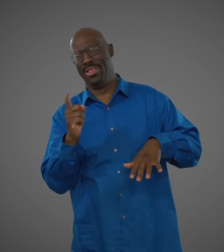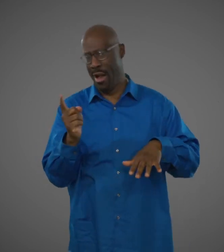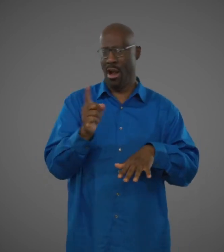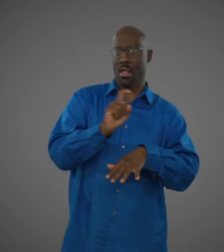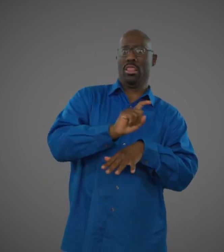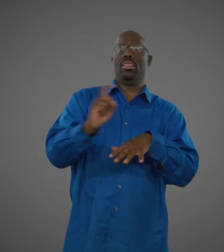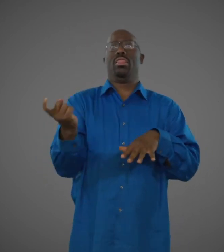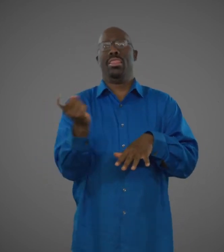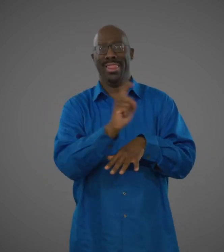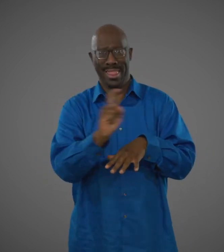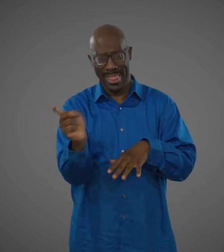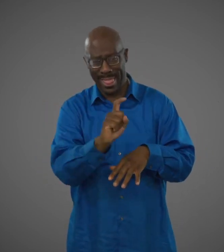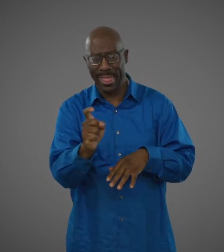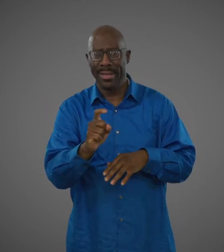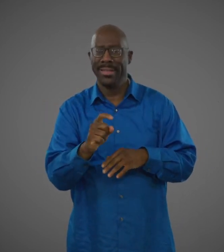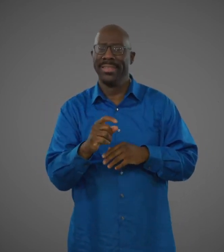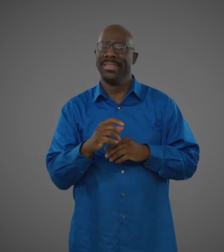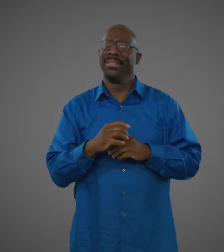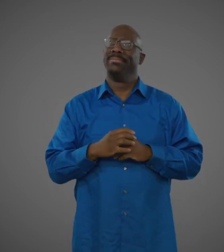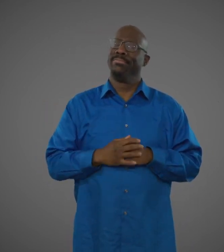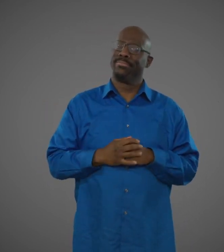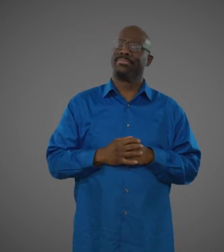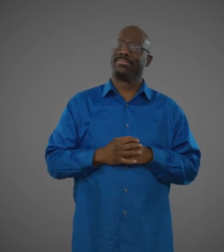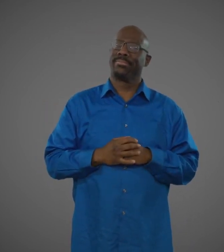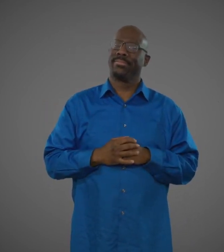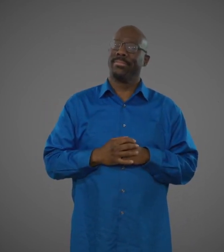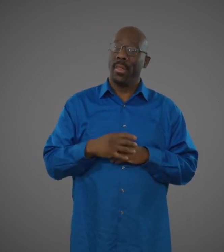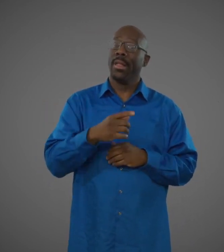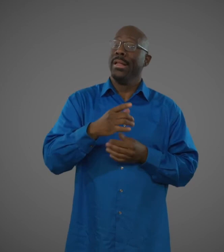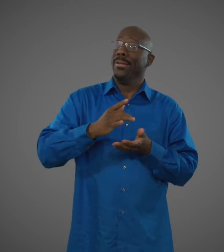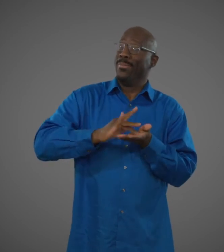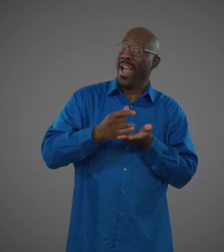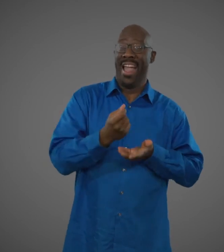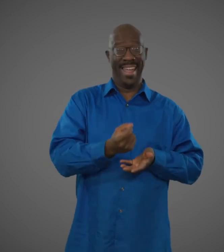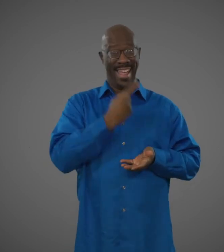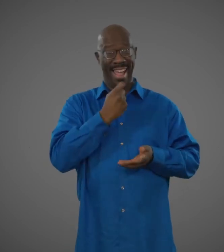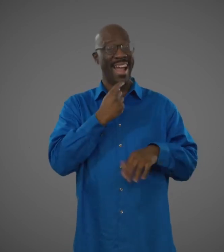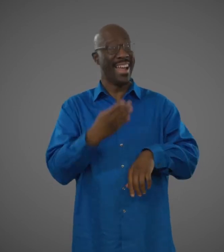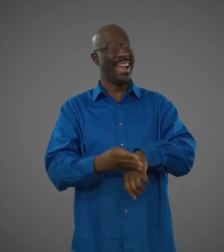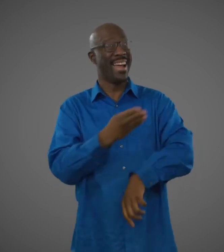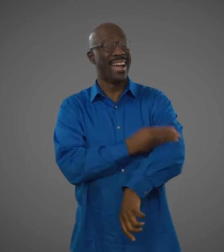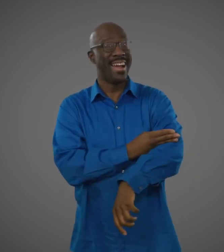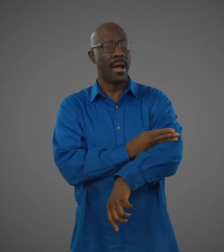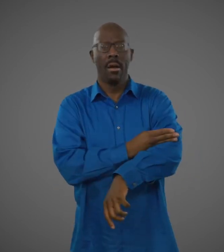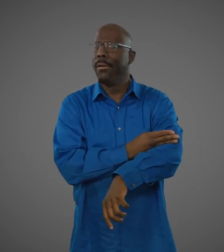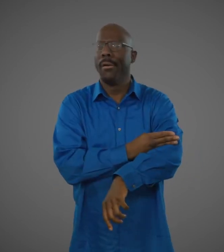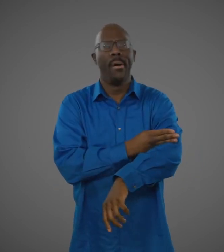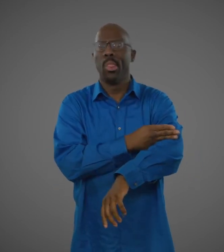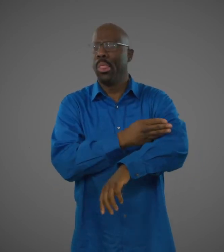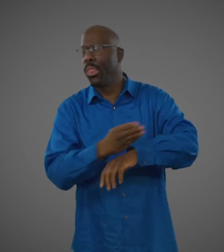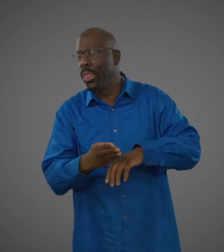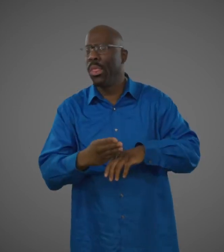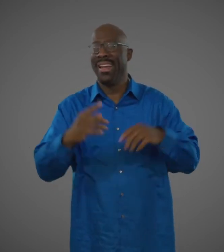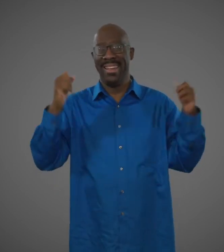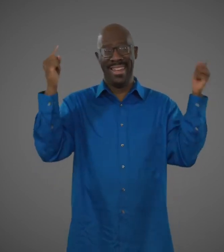If you are off-balance and are having trouble walking. If the Tylenol and Advil you were taking